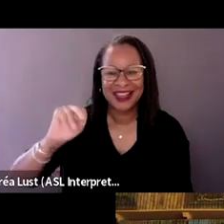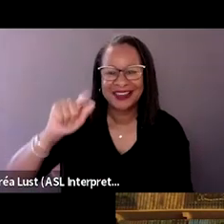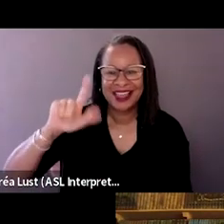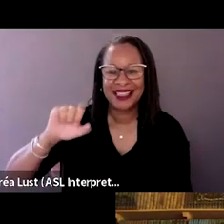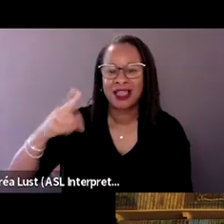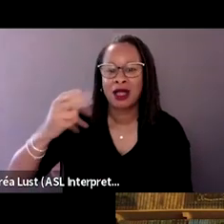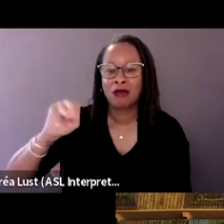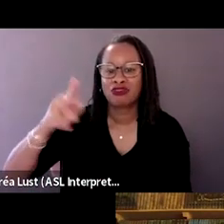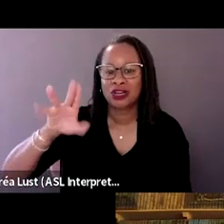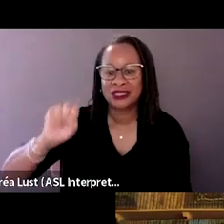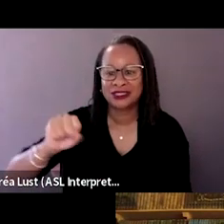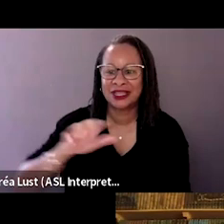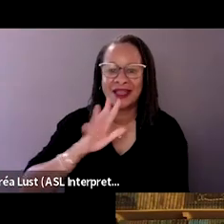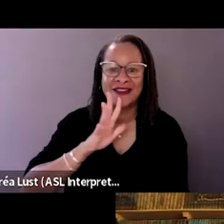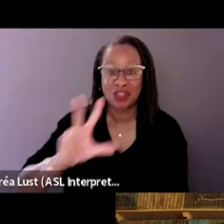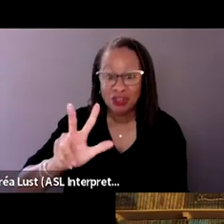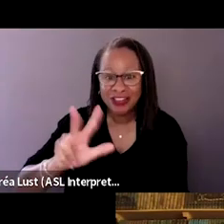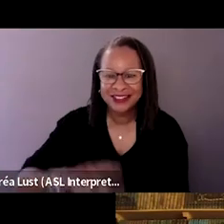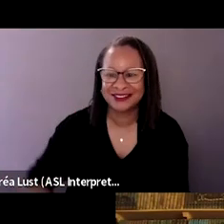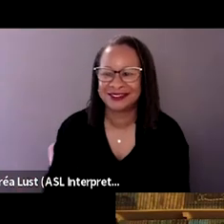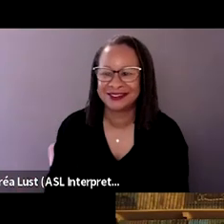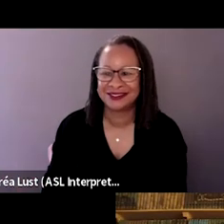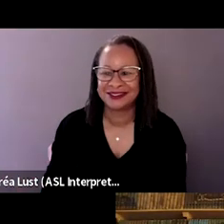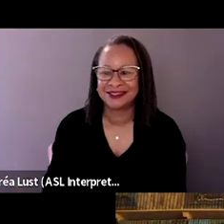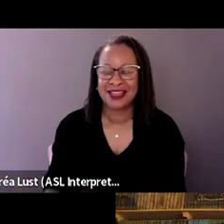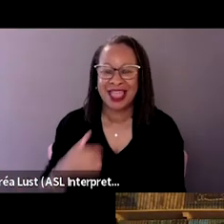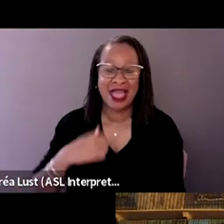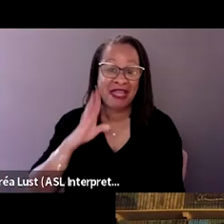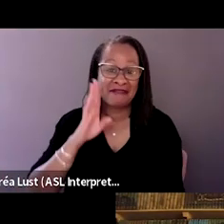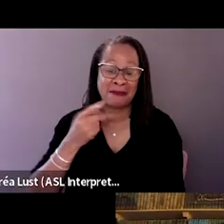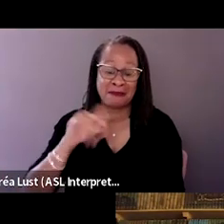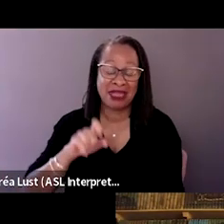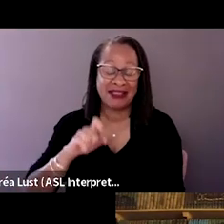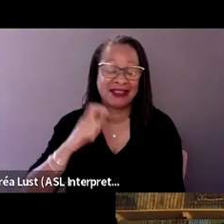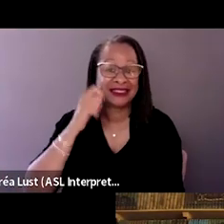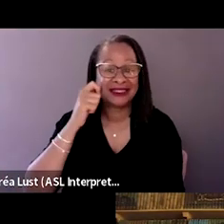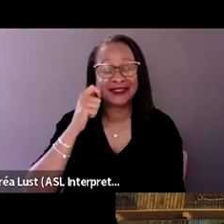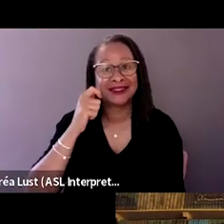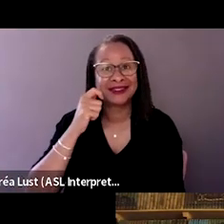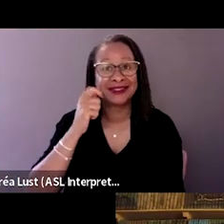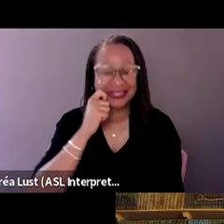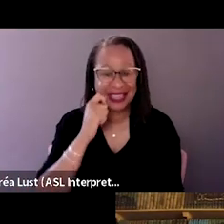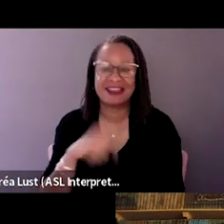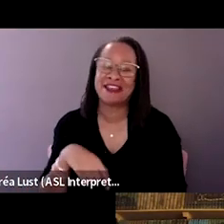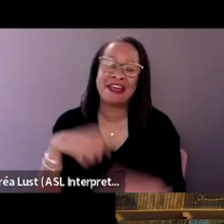I'm 53 and I have pale skin with freckles and pale hair. I use she and her.